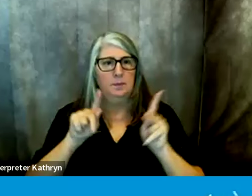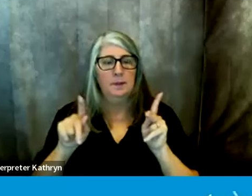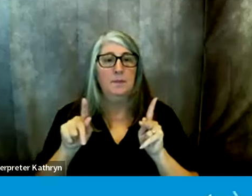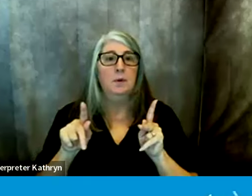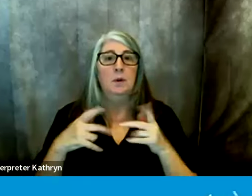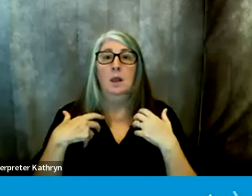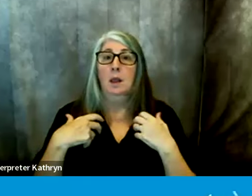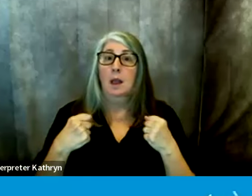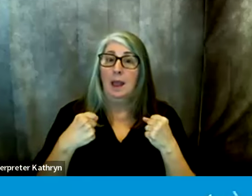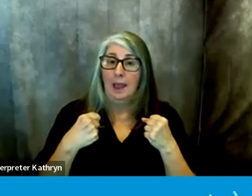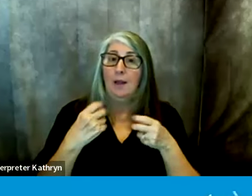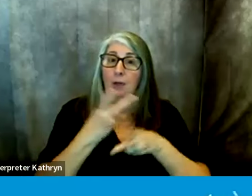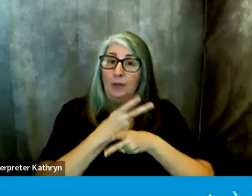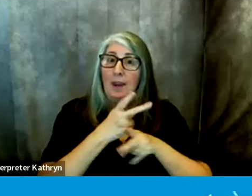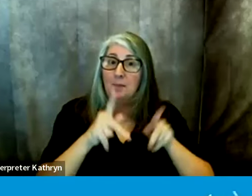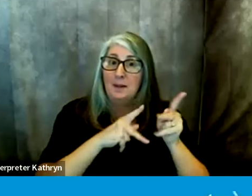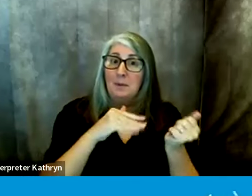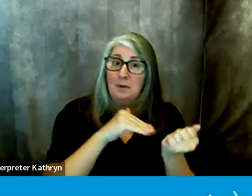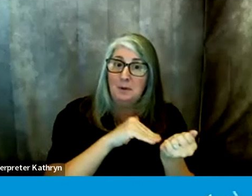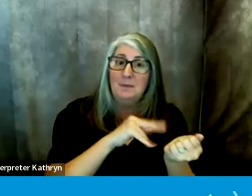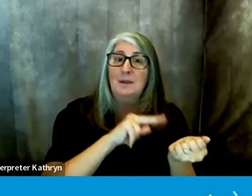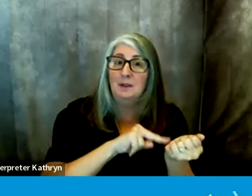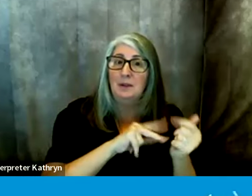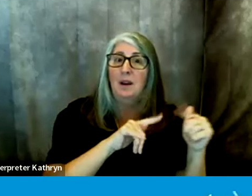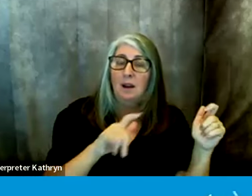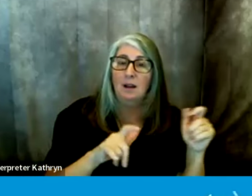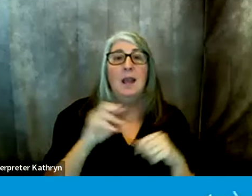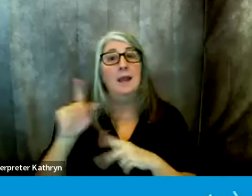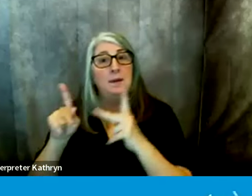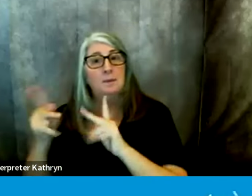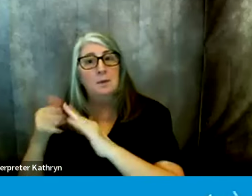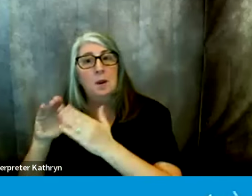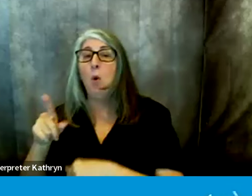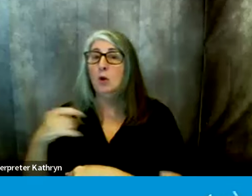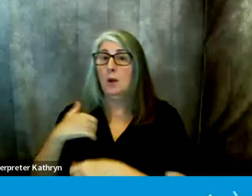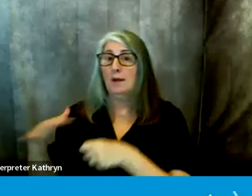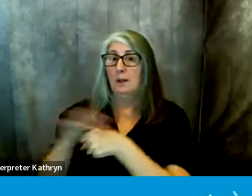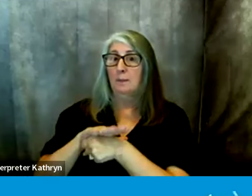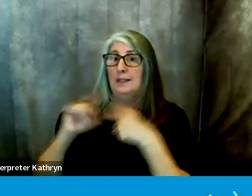as well as people in the community, because they hear, “Oh, you have a complete injury.” They automatically think